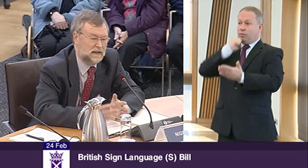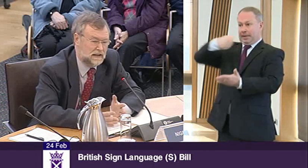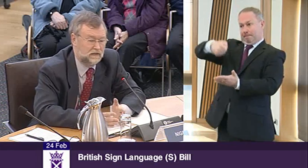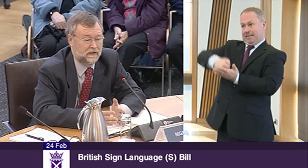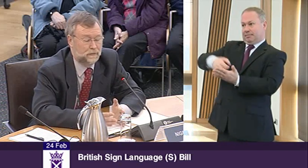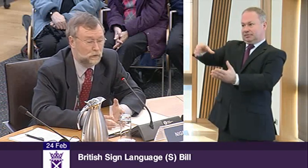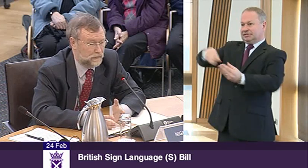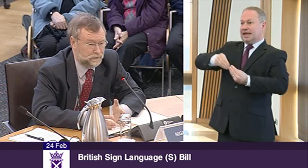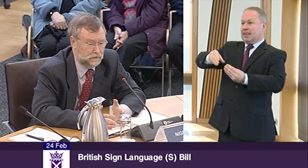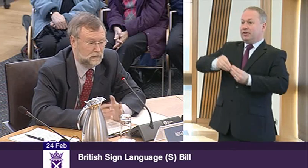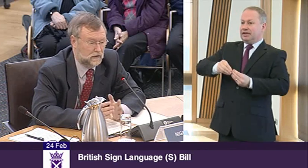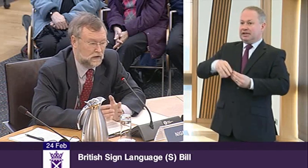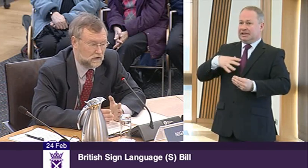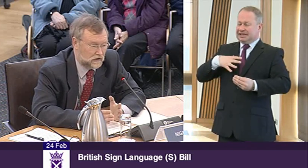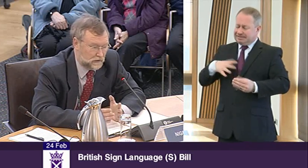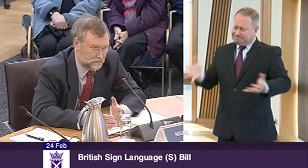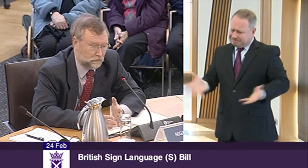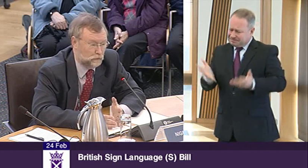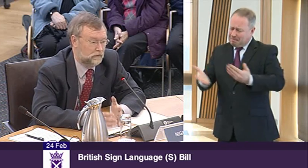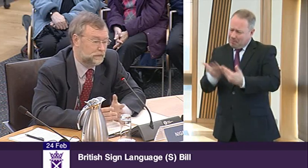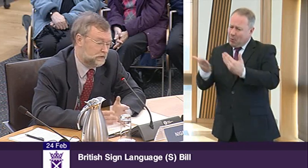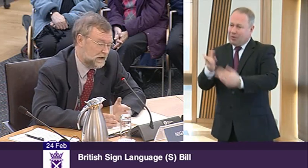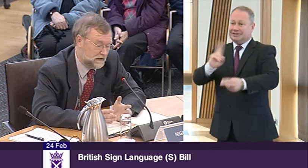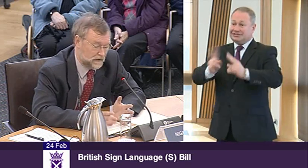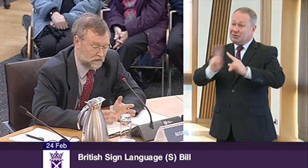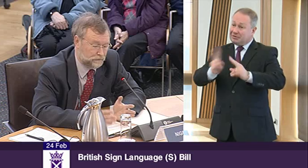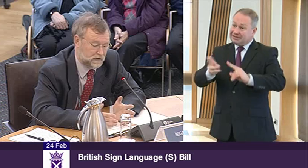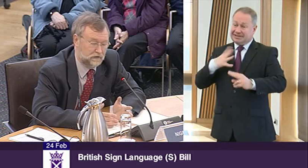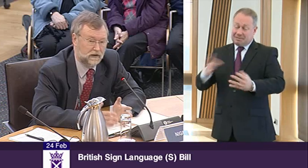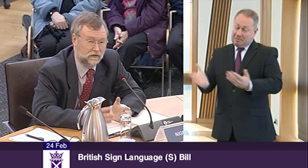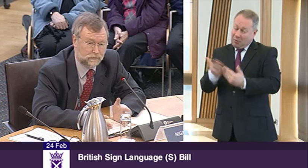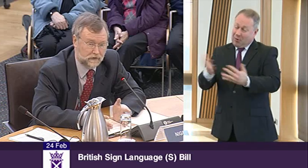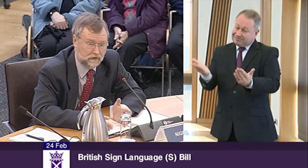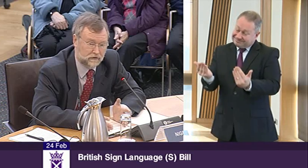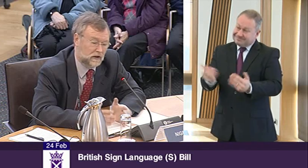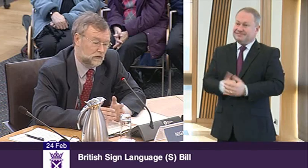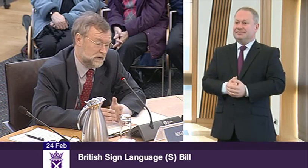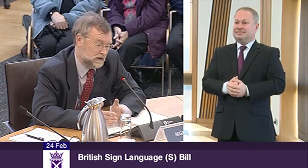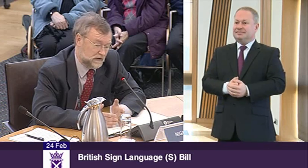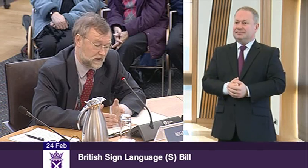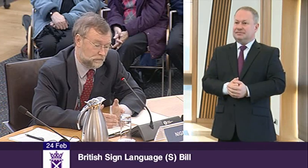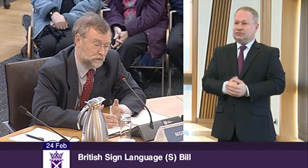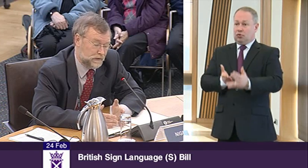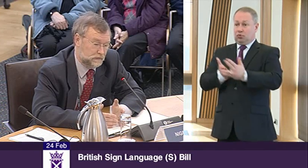would get more people coming forward to be trained as BSL interpreters and deafblind